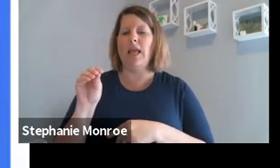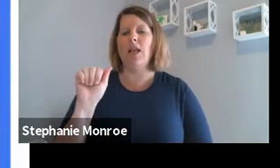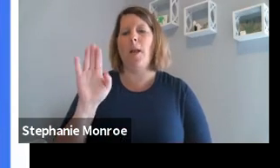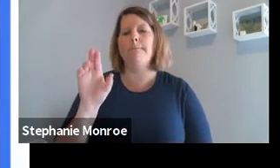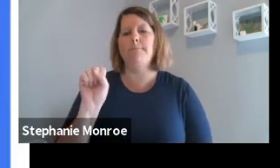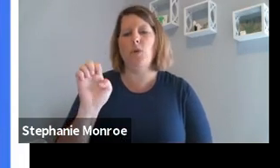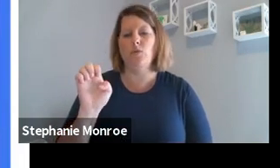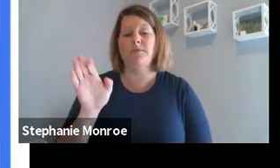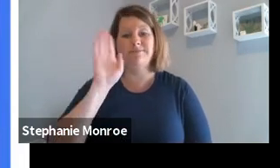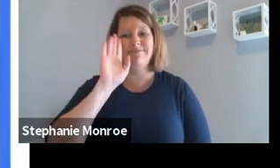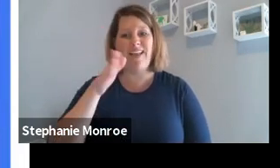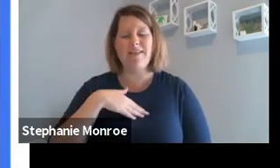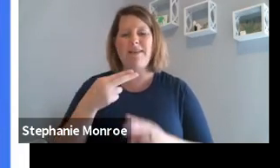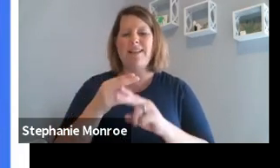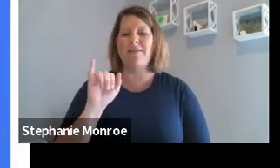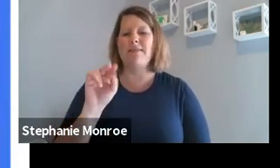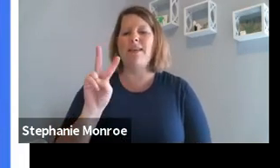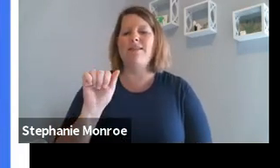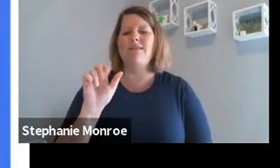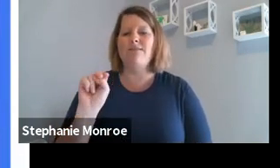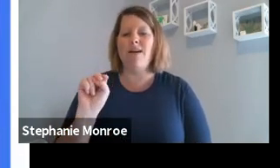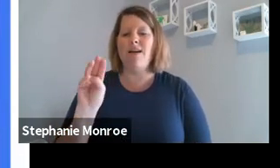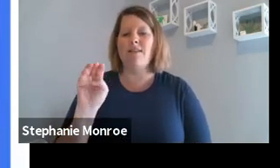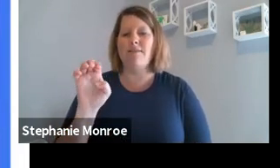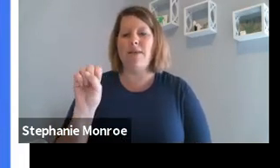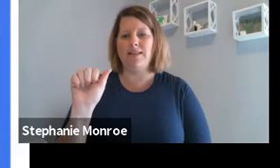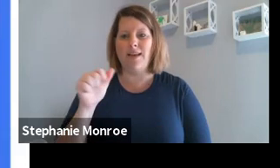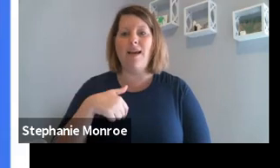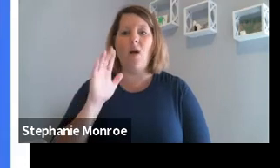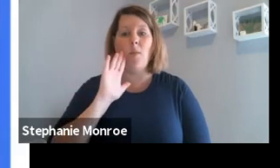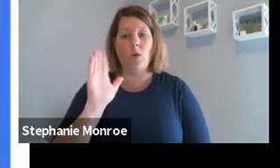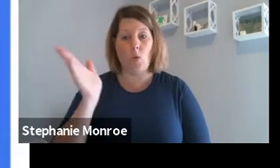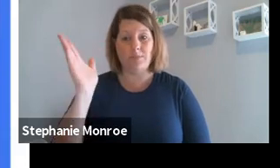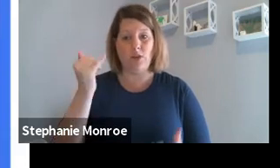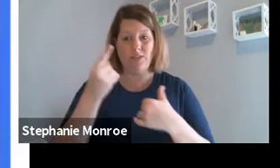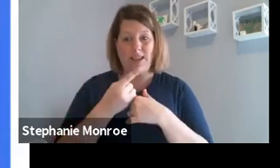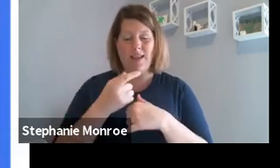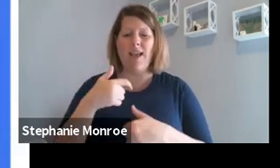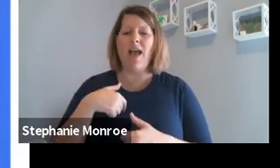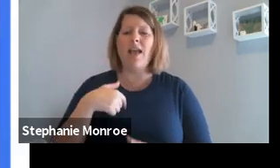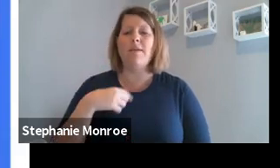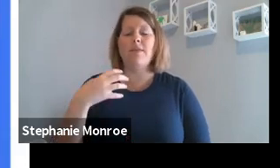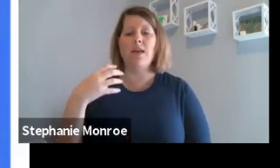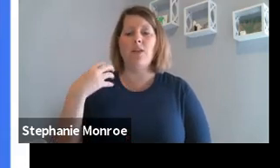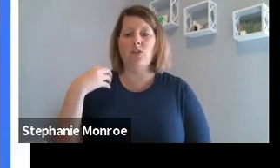Hi, my name is Ivon Mesa. I am going to be your speaker today. I am the Chief of the Targeted Services Bureau